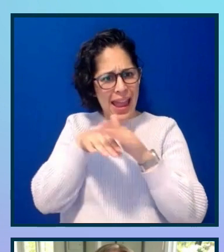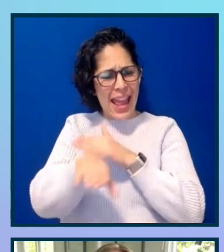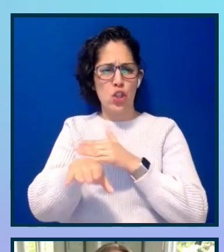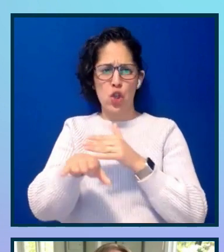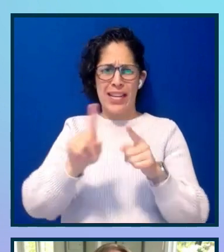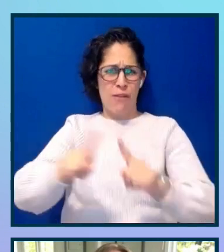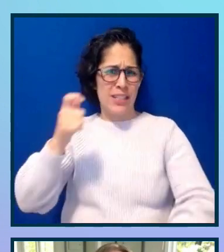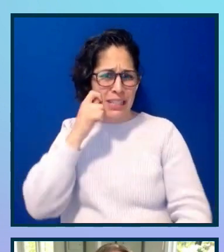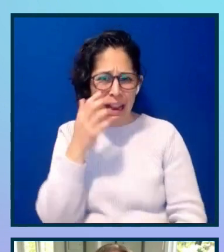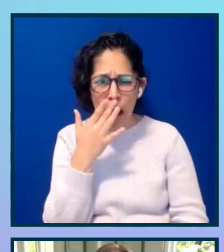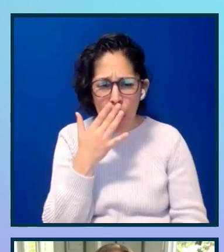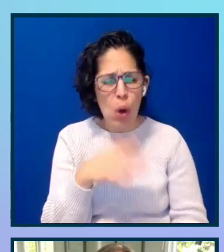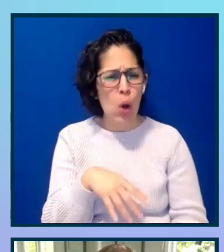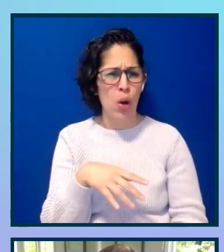coming in, taking a screen,